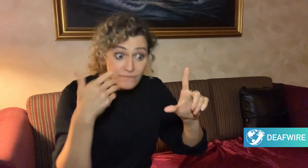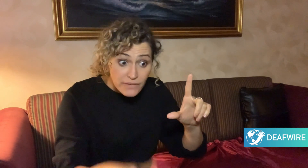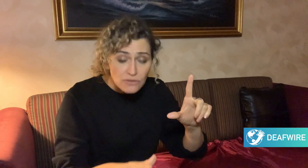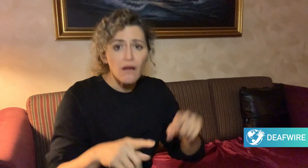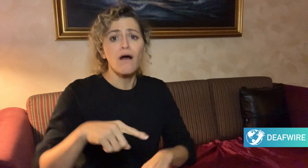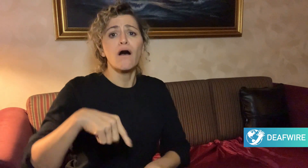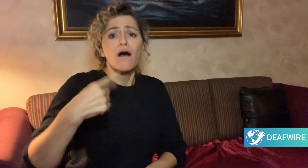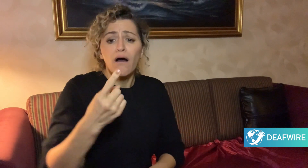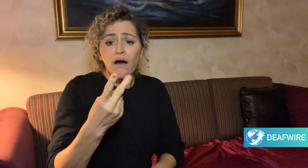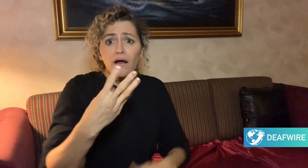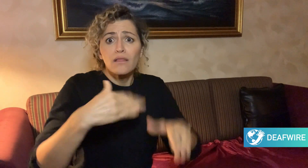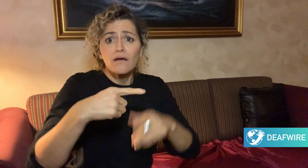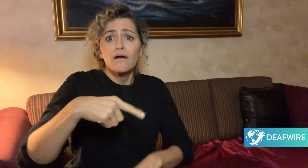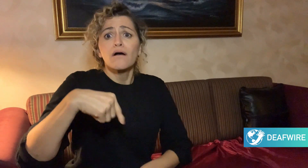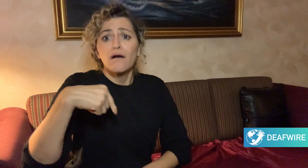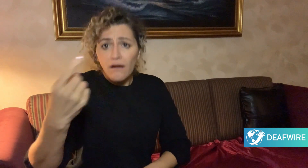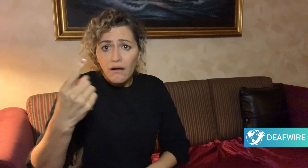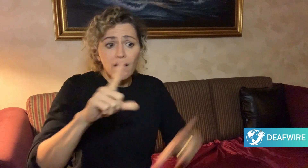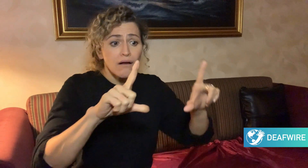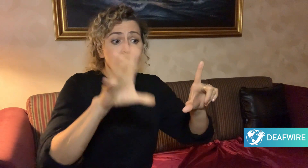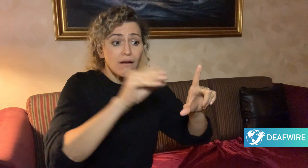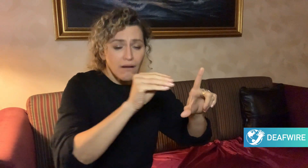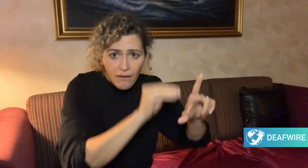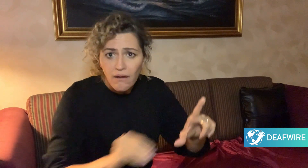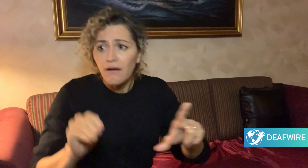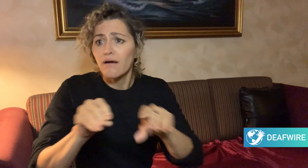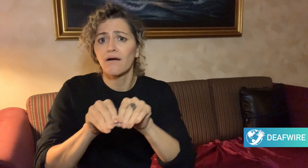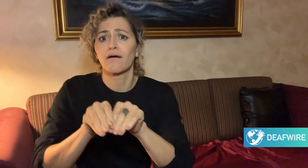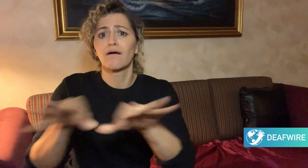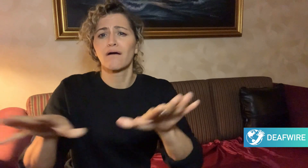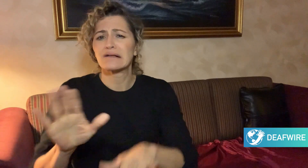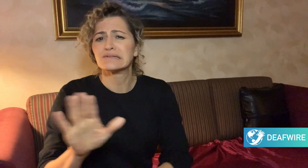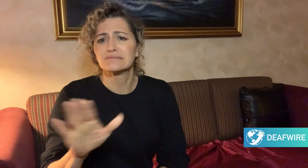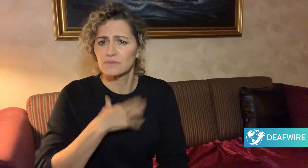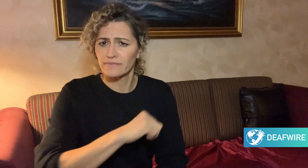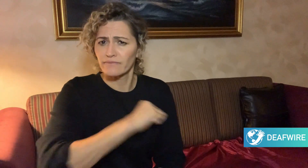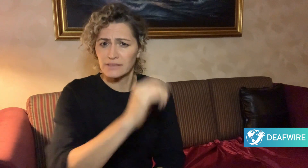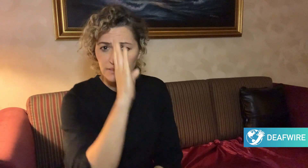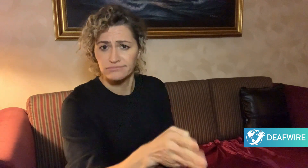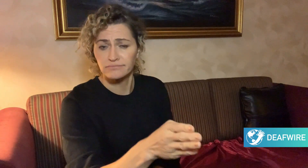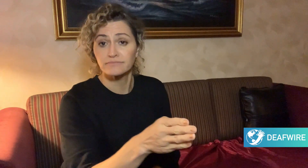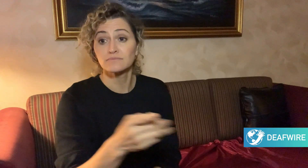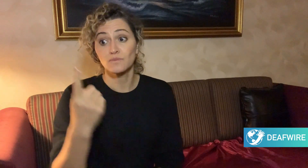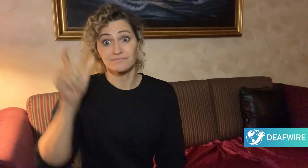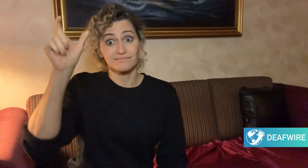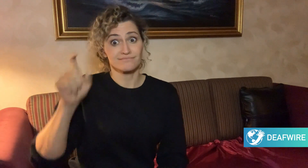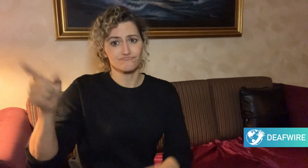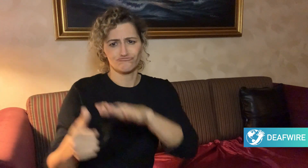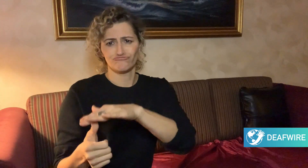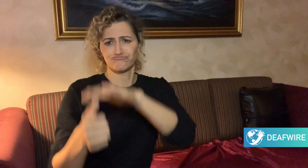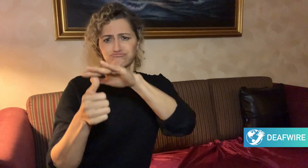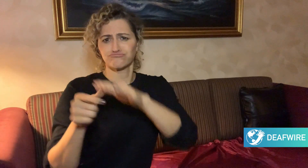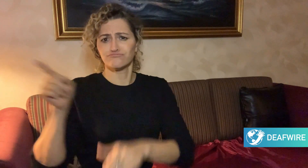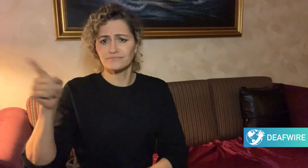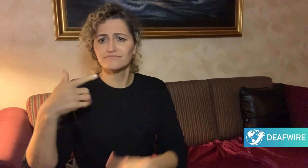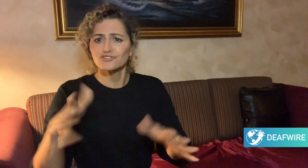there had been about a two-day lag between the news conference